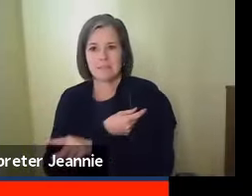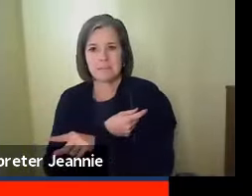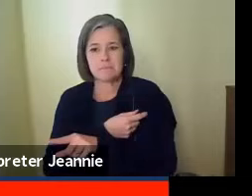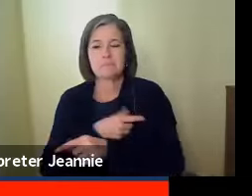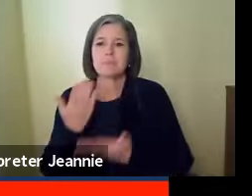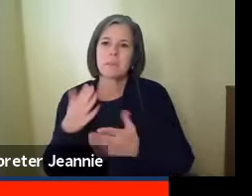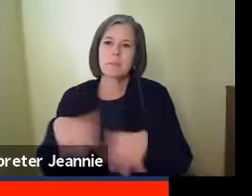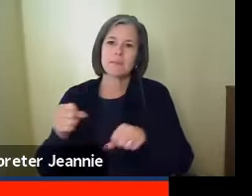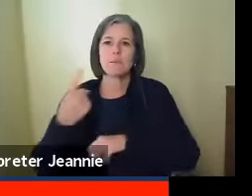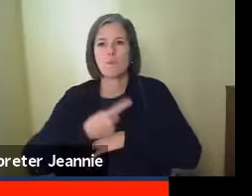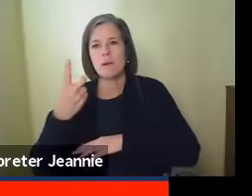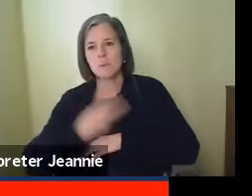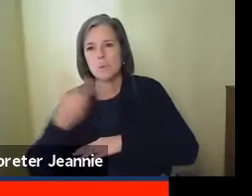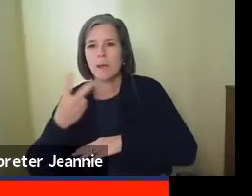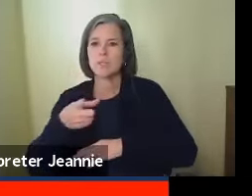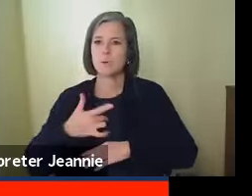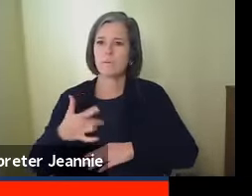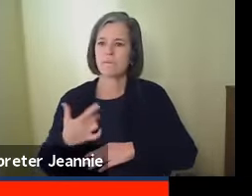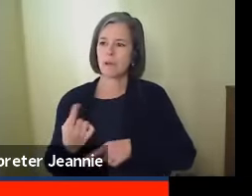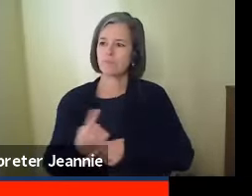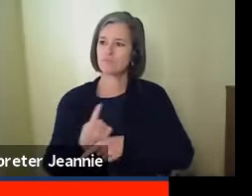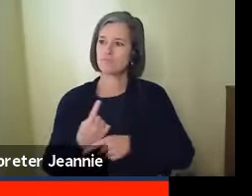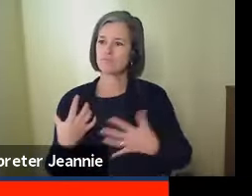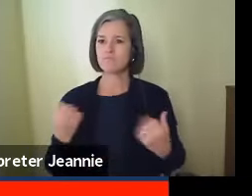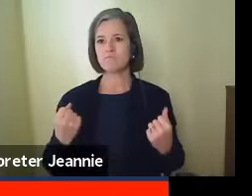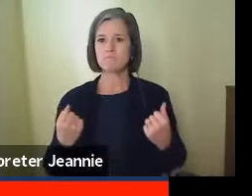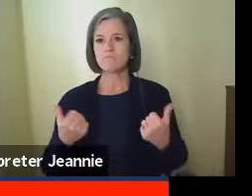two before you are feeling back to normal. That means the vaccine is working.